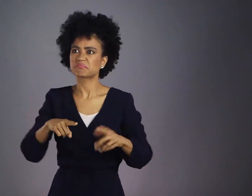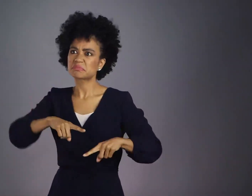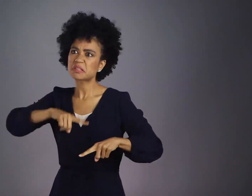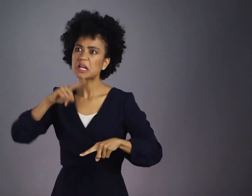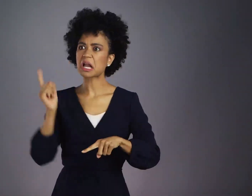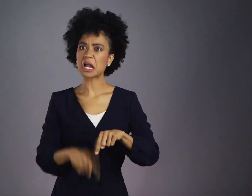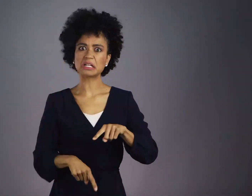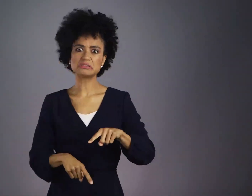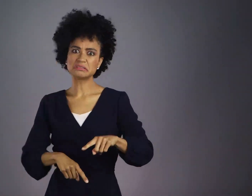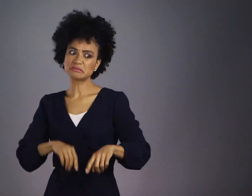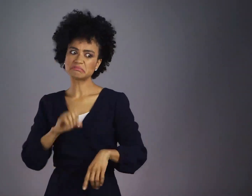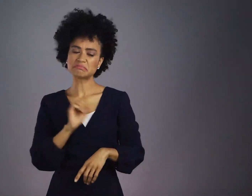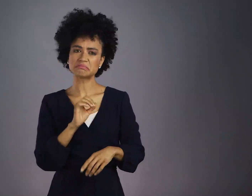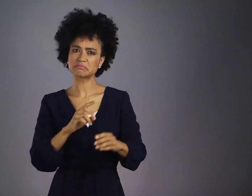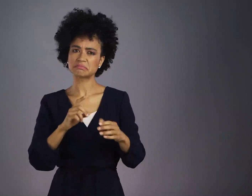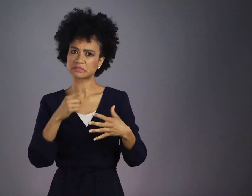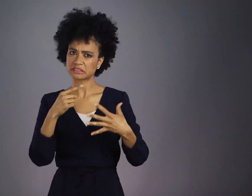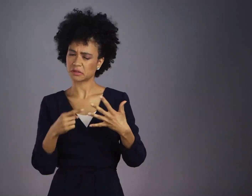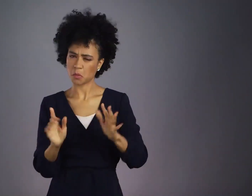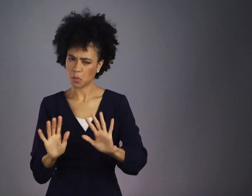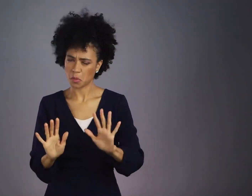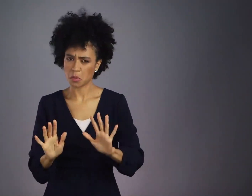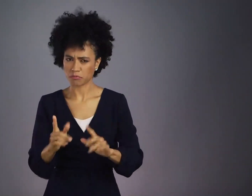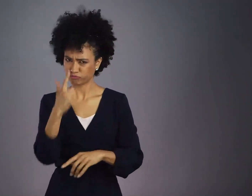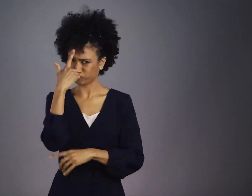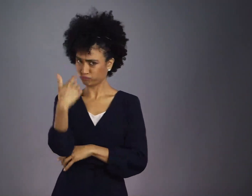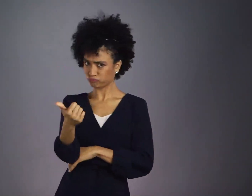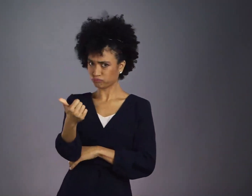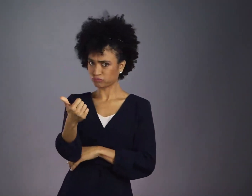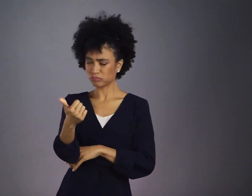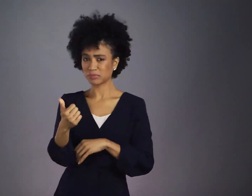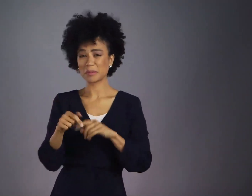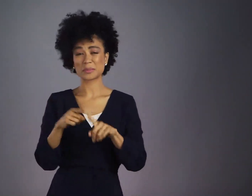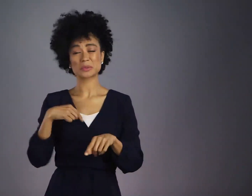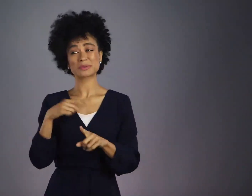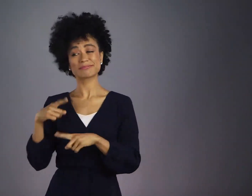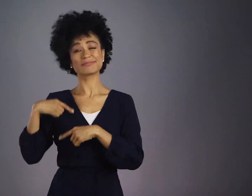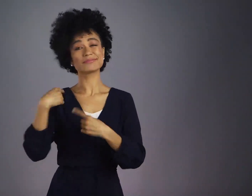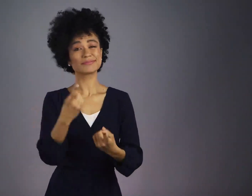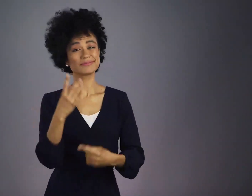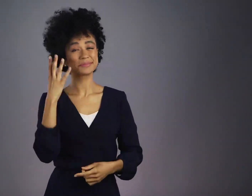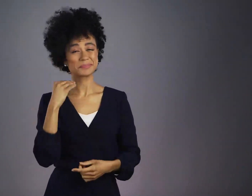Though there may be justiﬁable exceptions, and though we wish to lay down no rule of any sort,